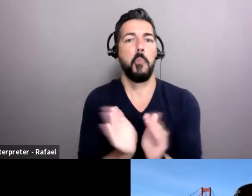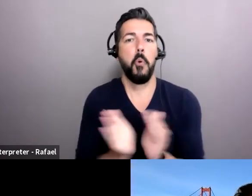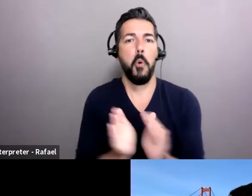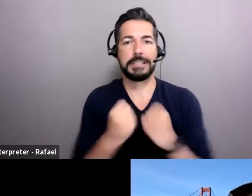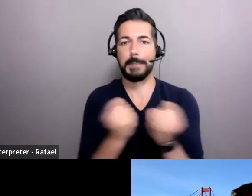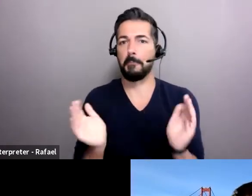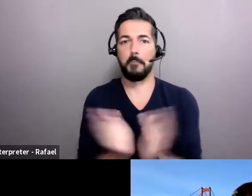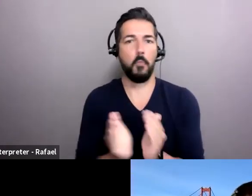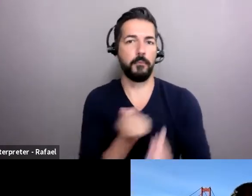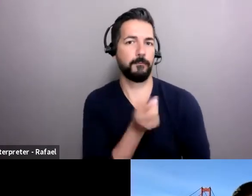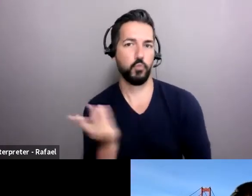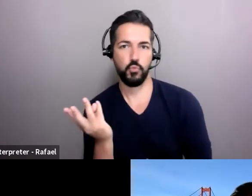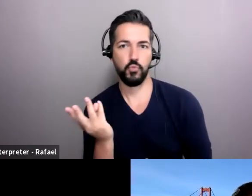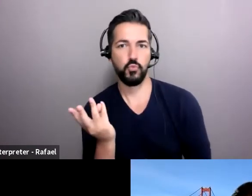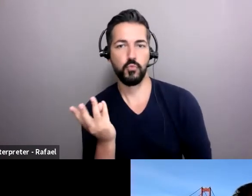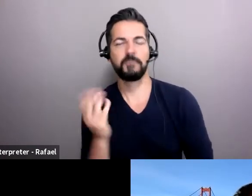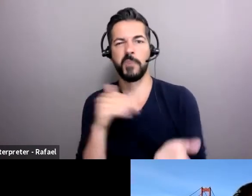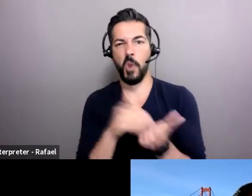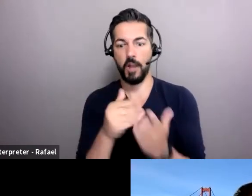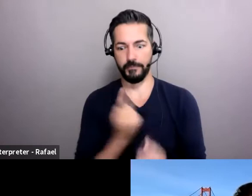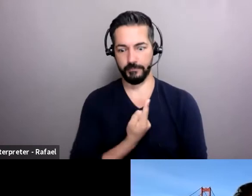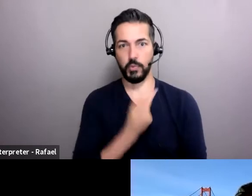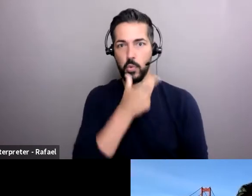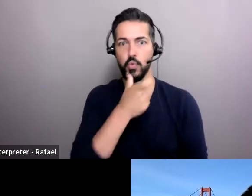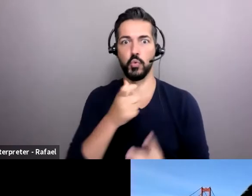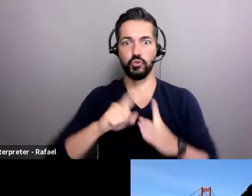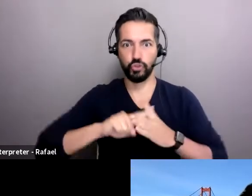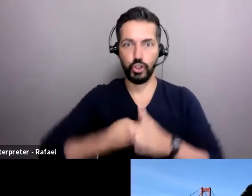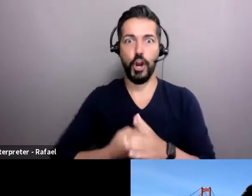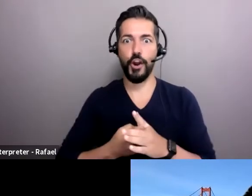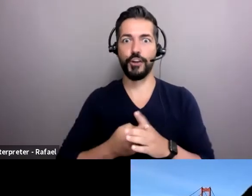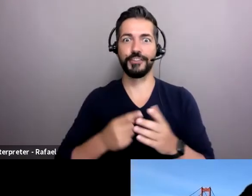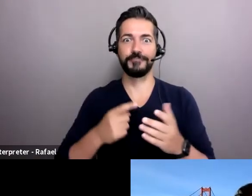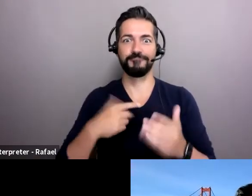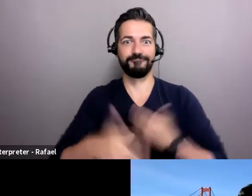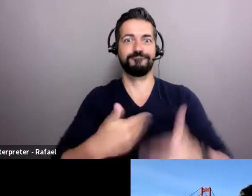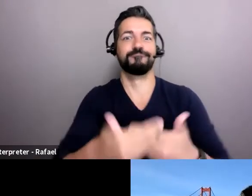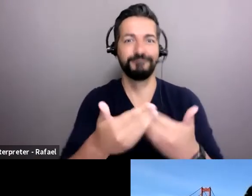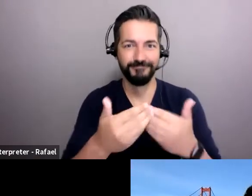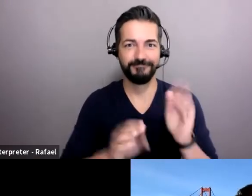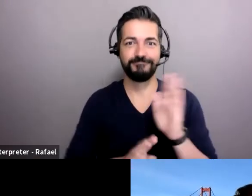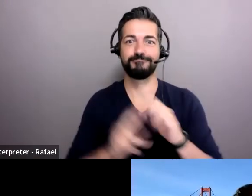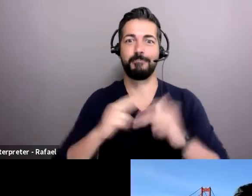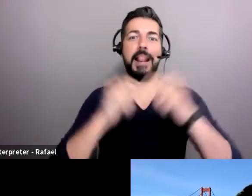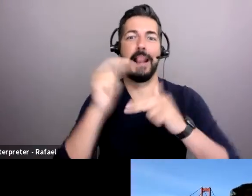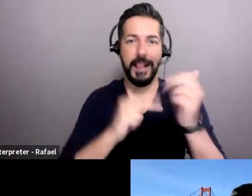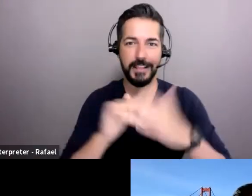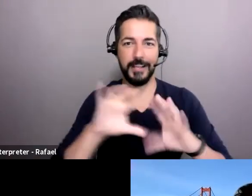and in most cases I was the one starting it. So I'm very familiar with those topic about SEO and how to